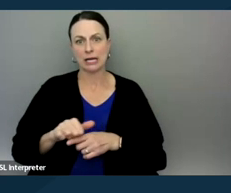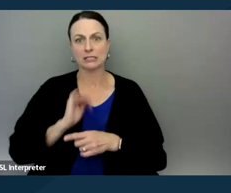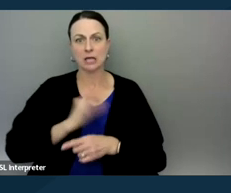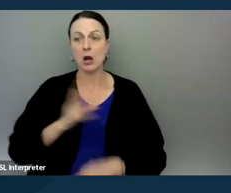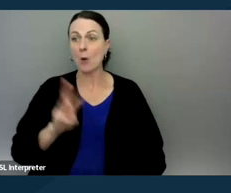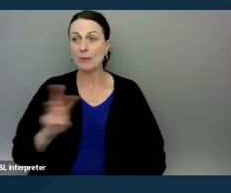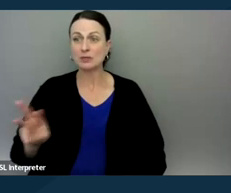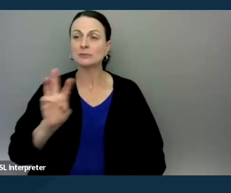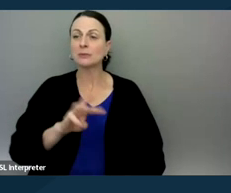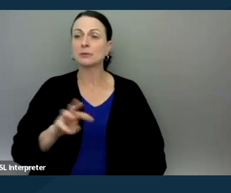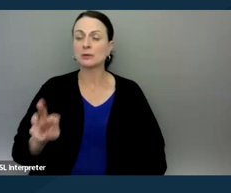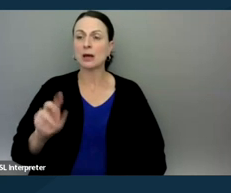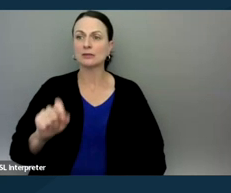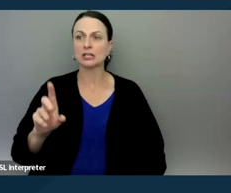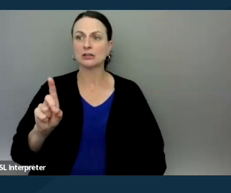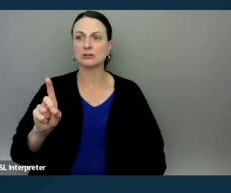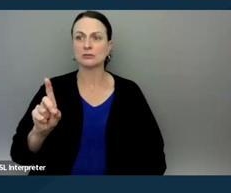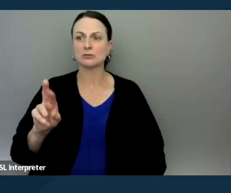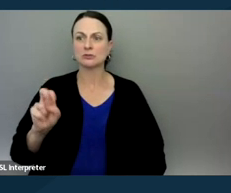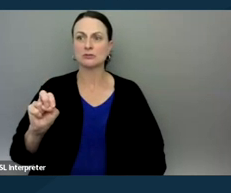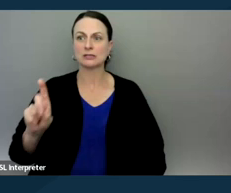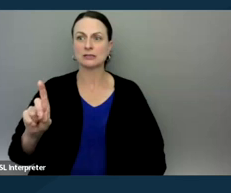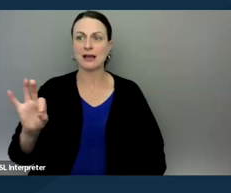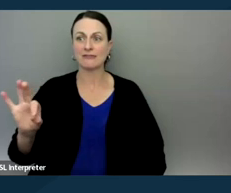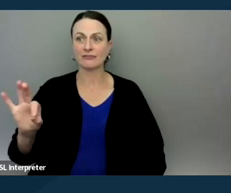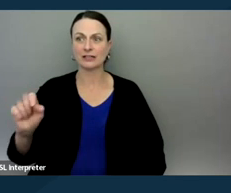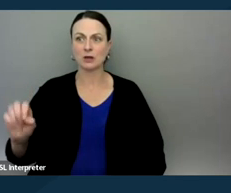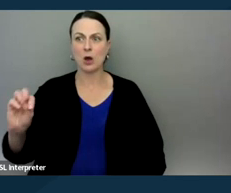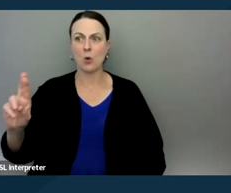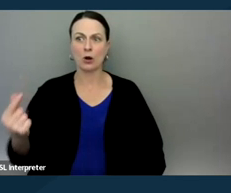at www.dredf.org.